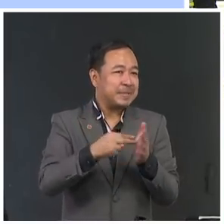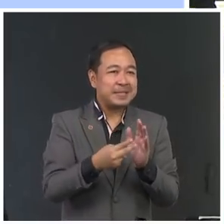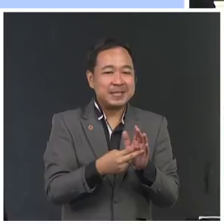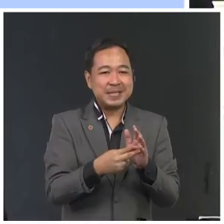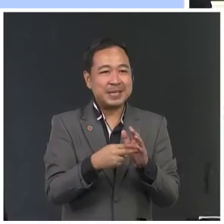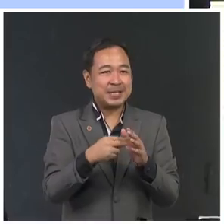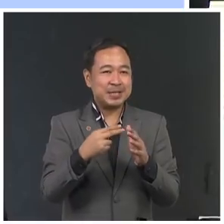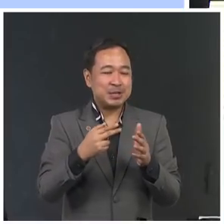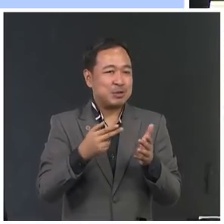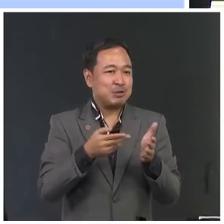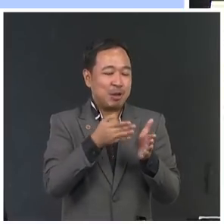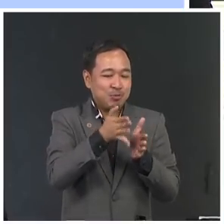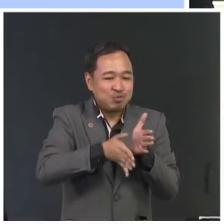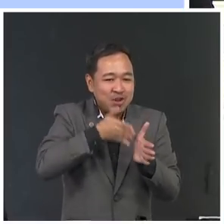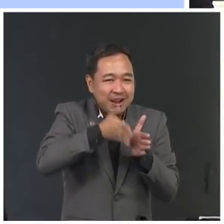And also we are famous for our pears.